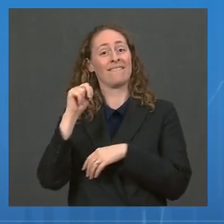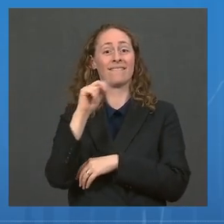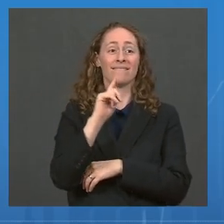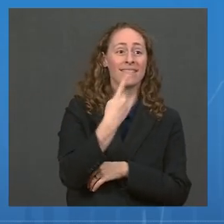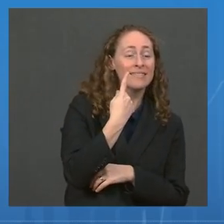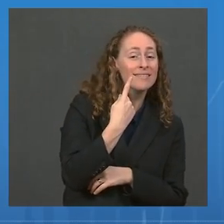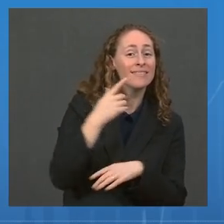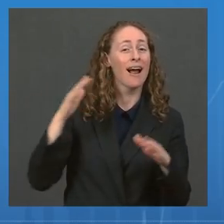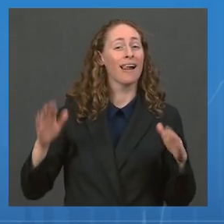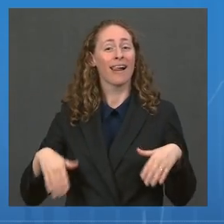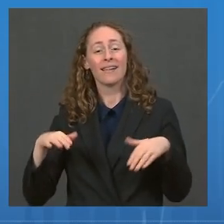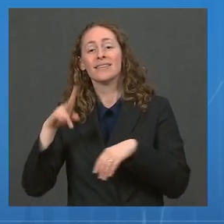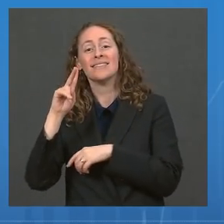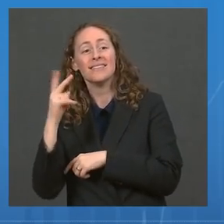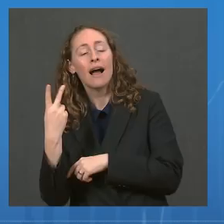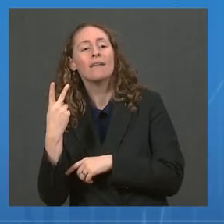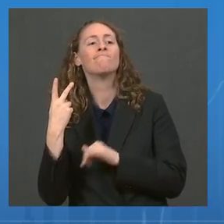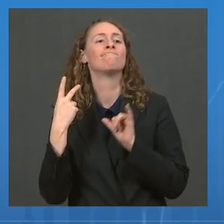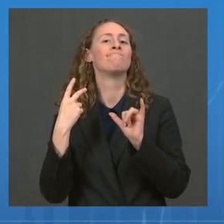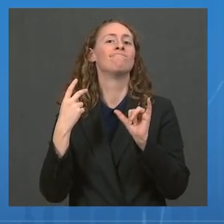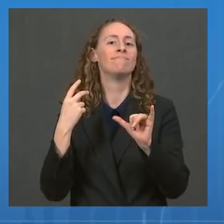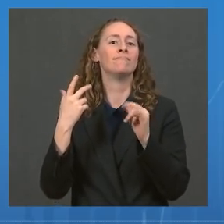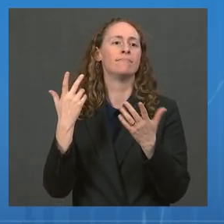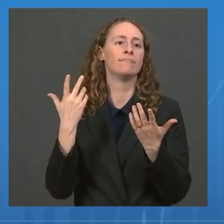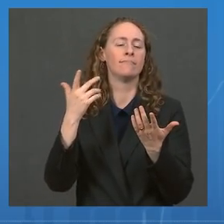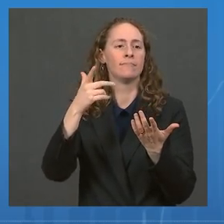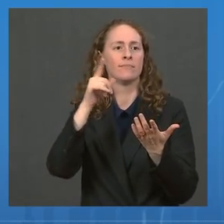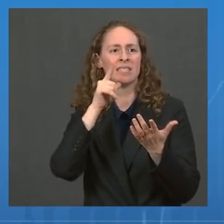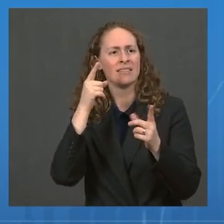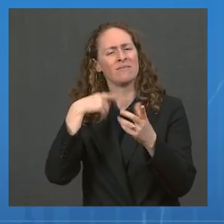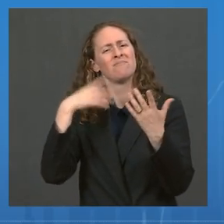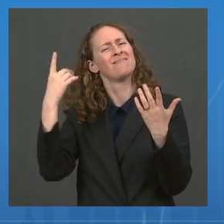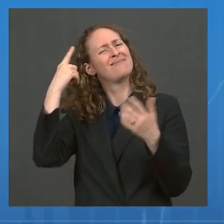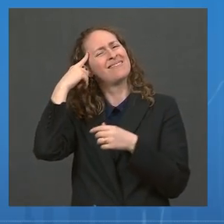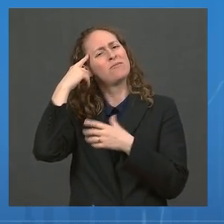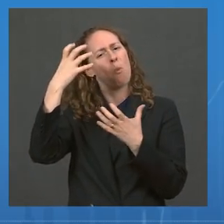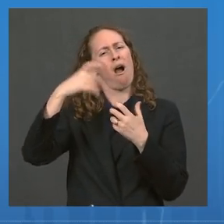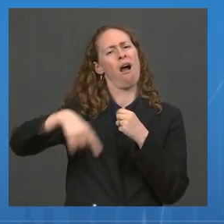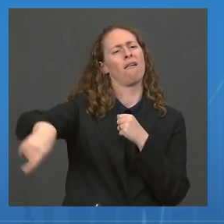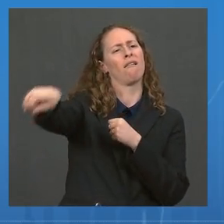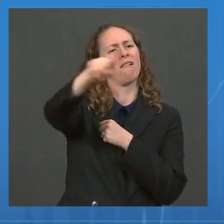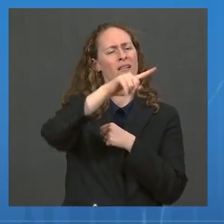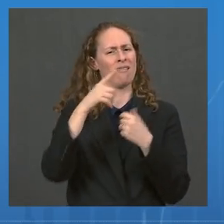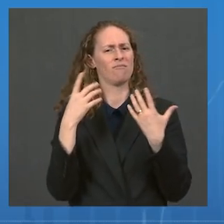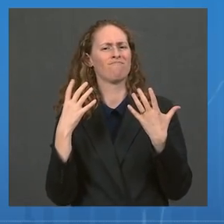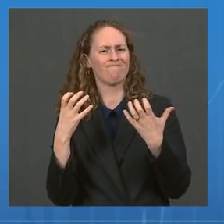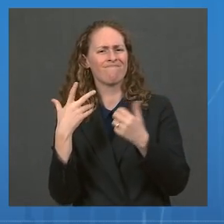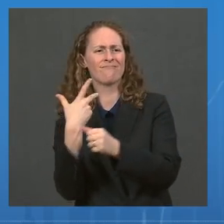Vaccinating the unvaccinated remains a high priority, and we must not lose sight of this goal